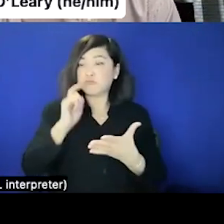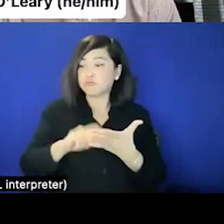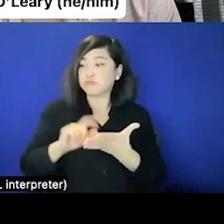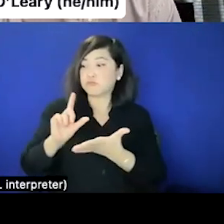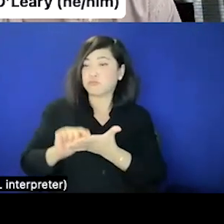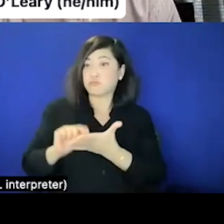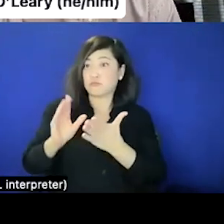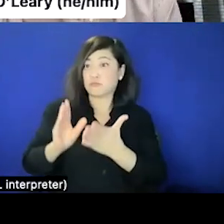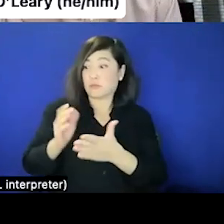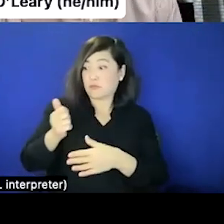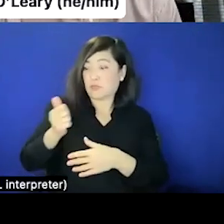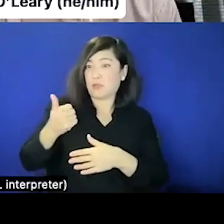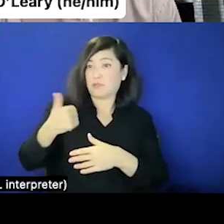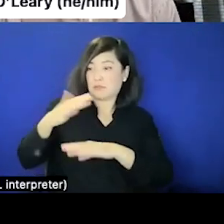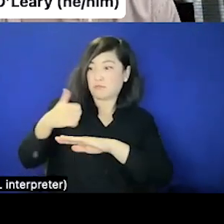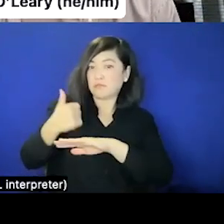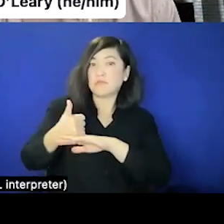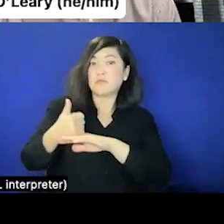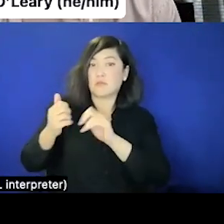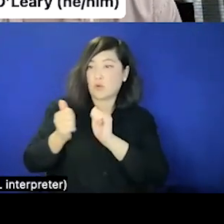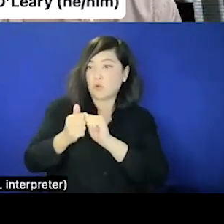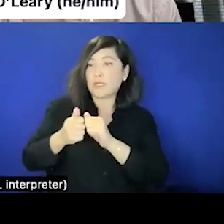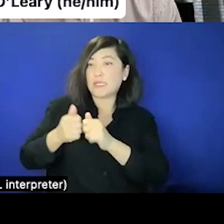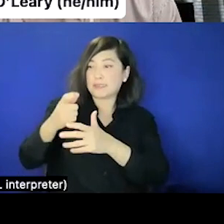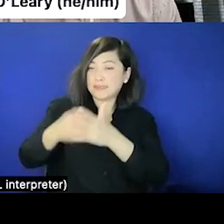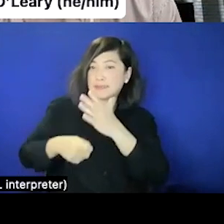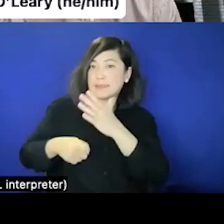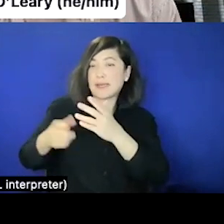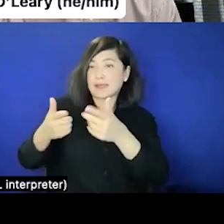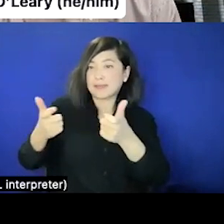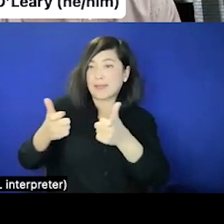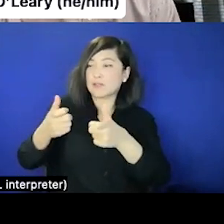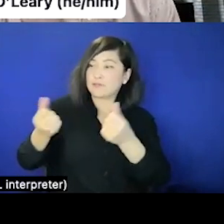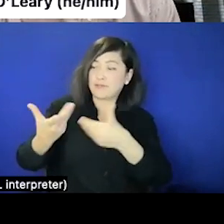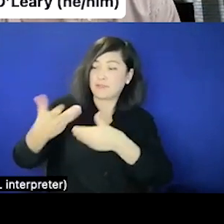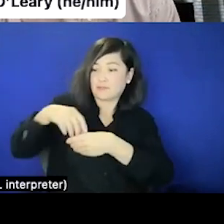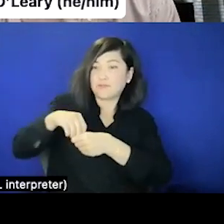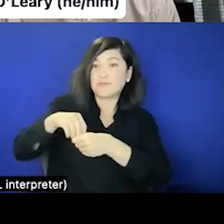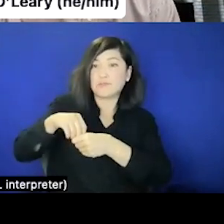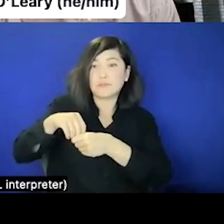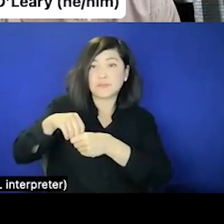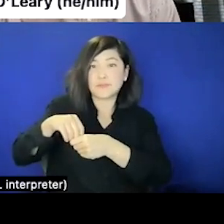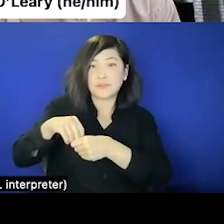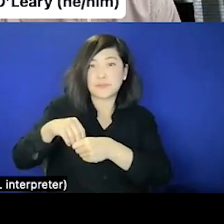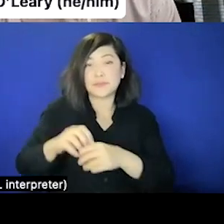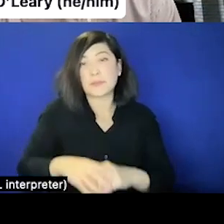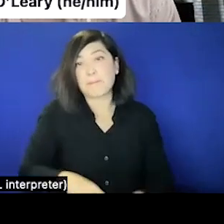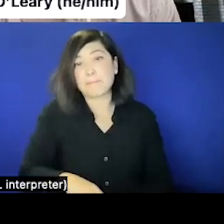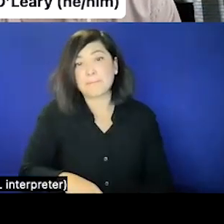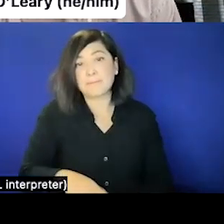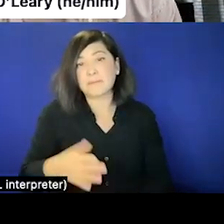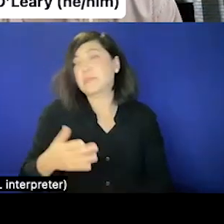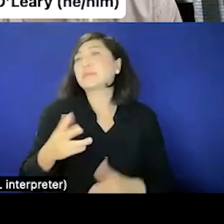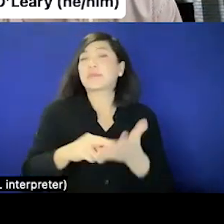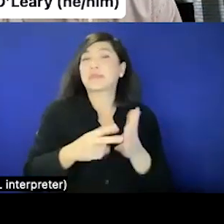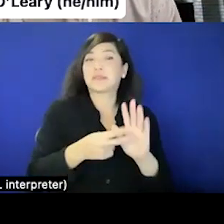custom integrations. Those typically make it hard to adapt to new business models. They're